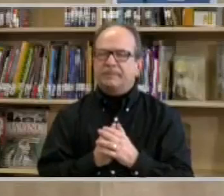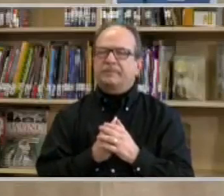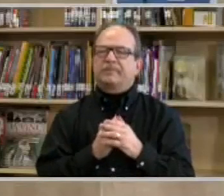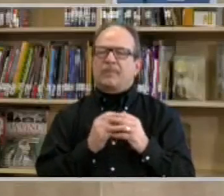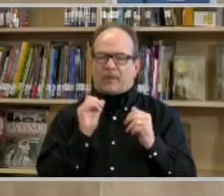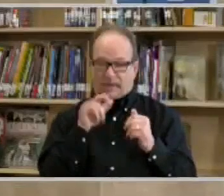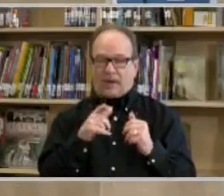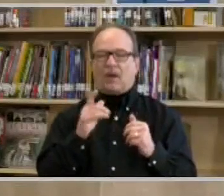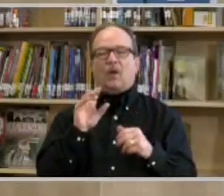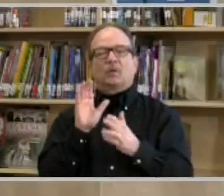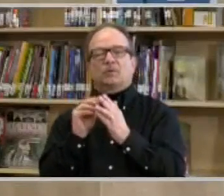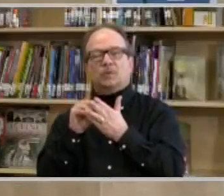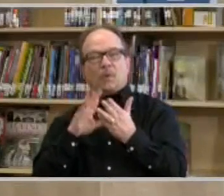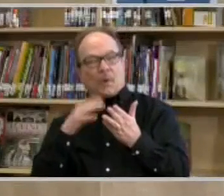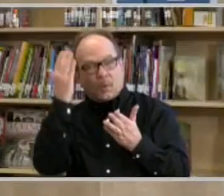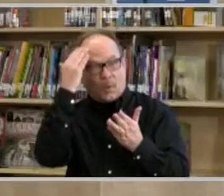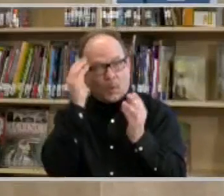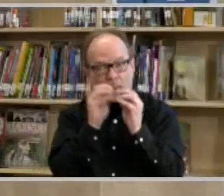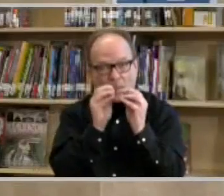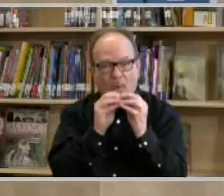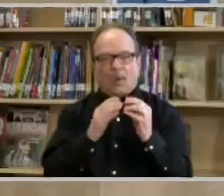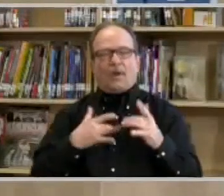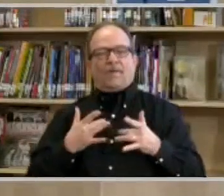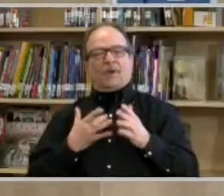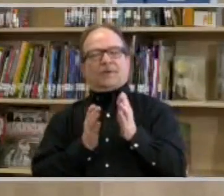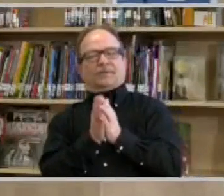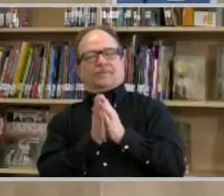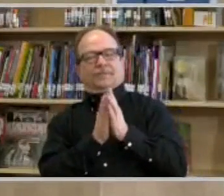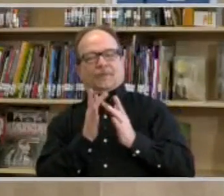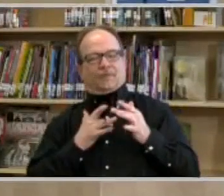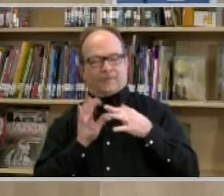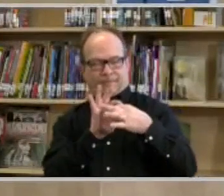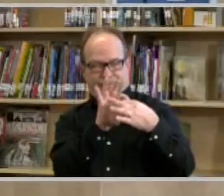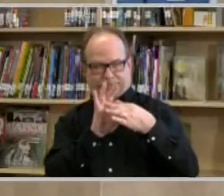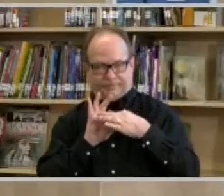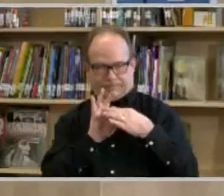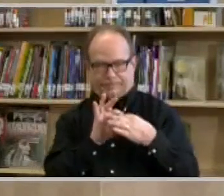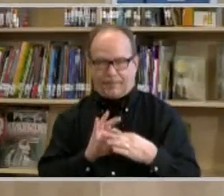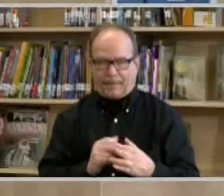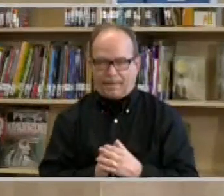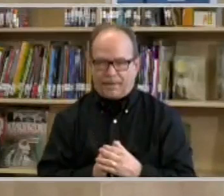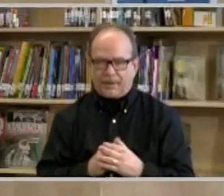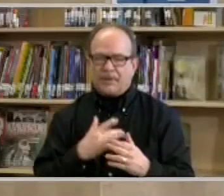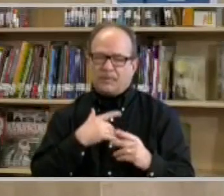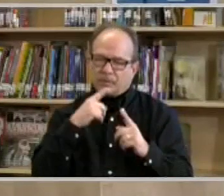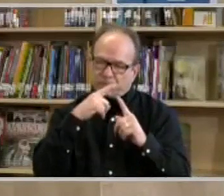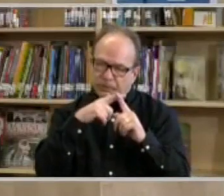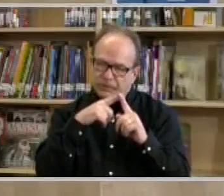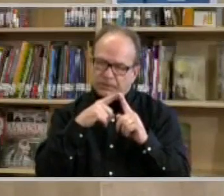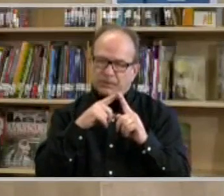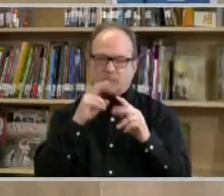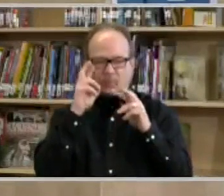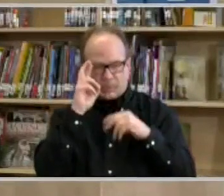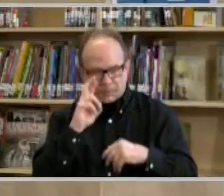FOR REASONS OF WHAT DO POLICE DO BUT ALSO TO INCENTIVIZE 2450EZ